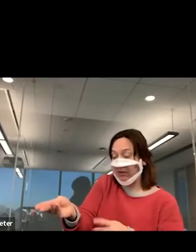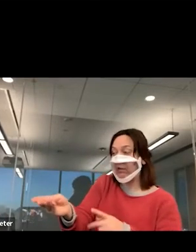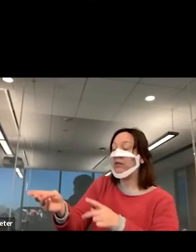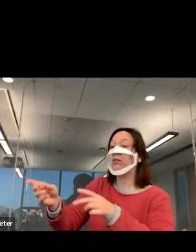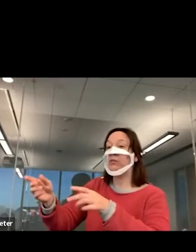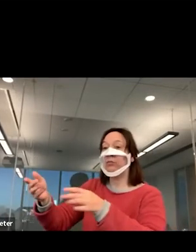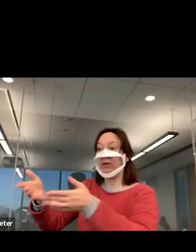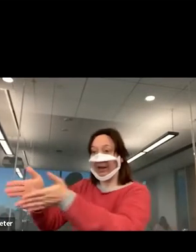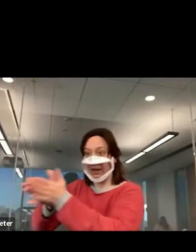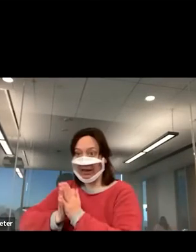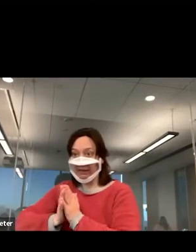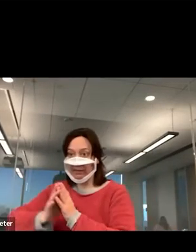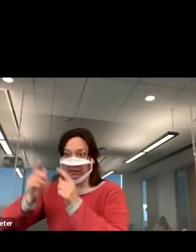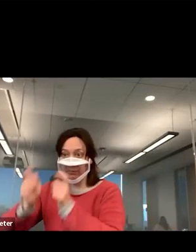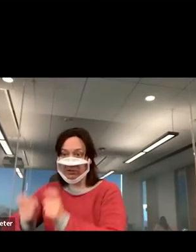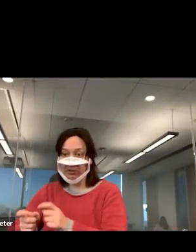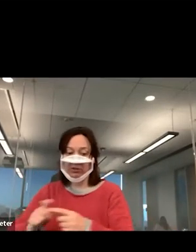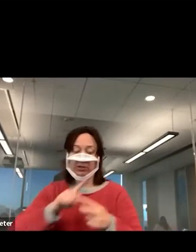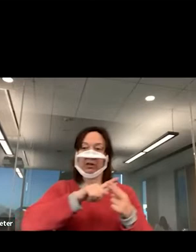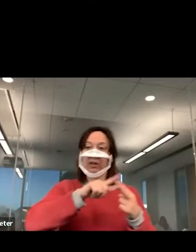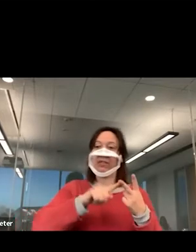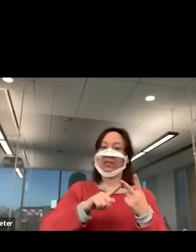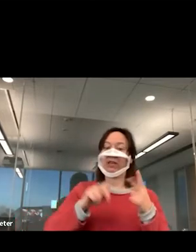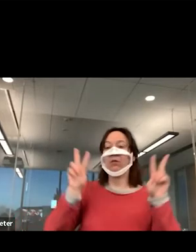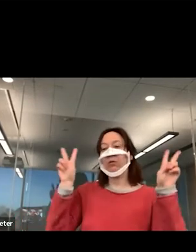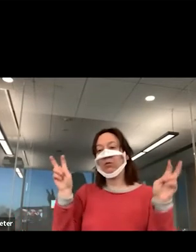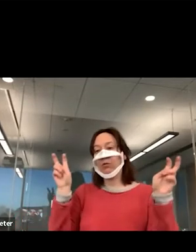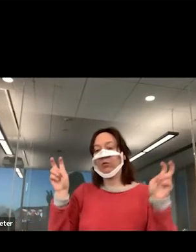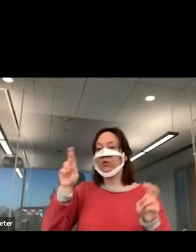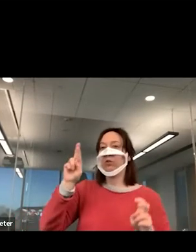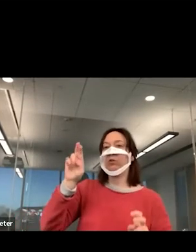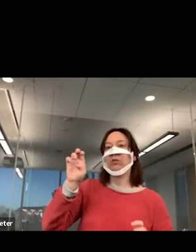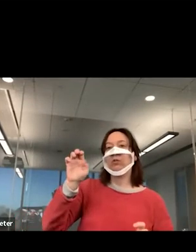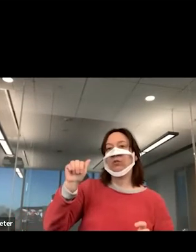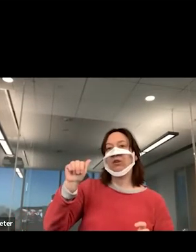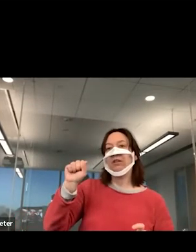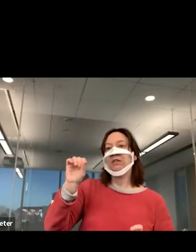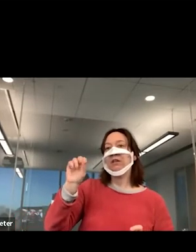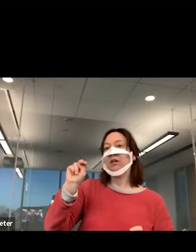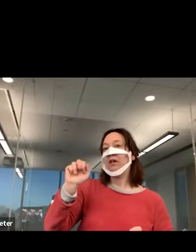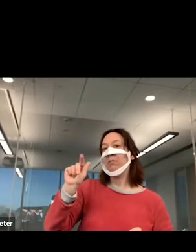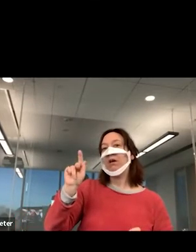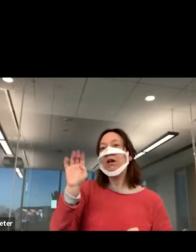and then whether it's reasonable that they give me the accommodation those are really that's all